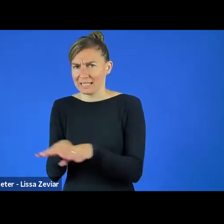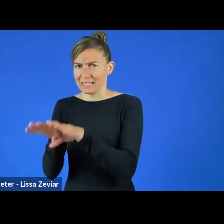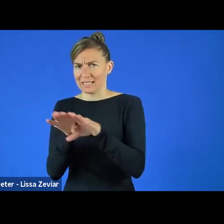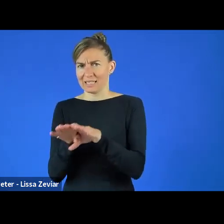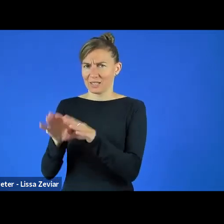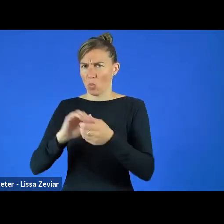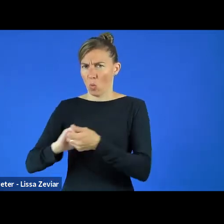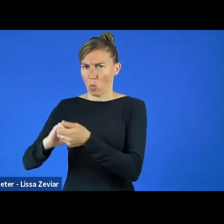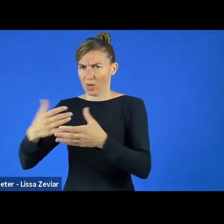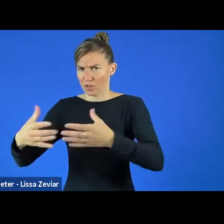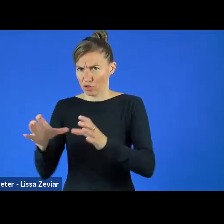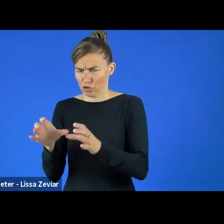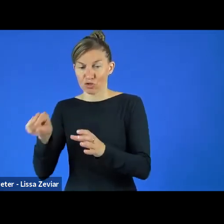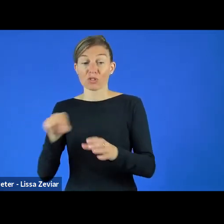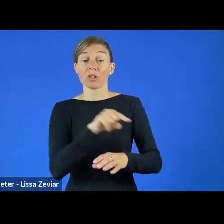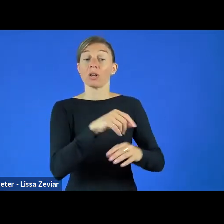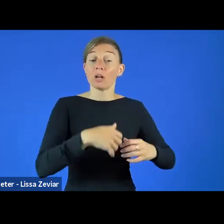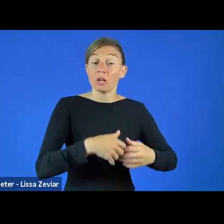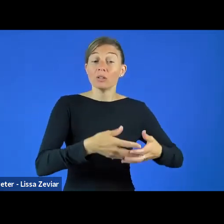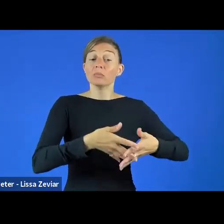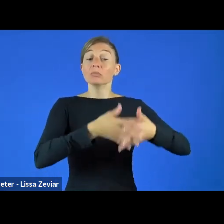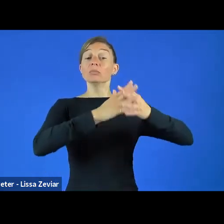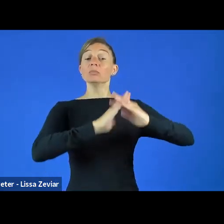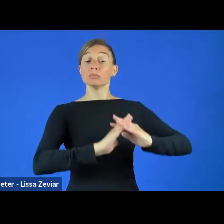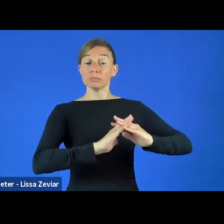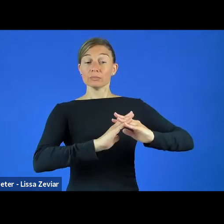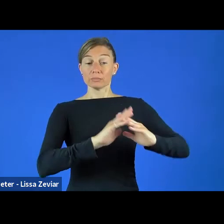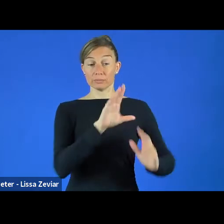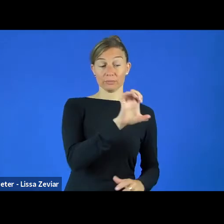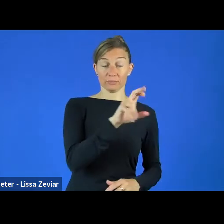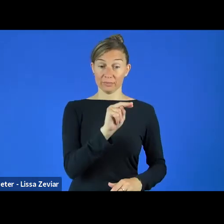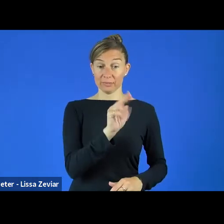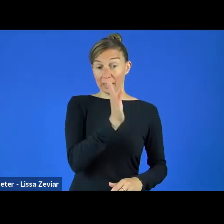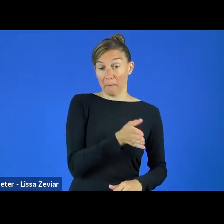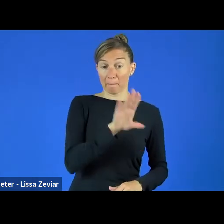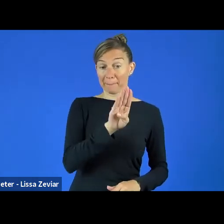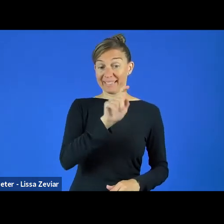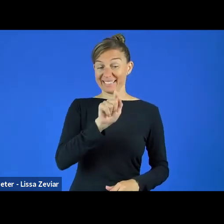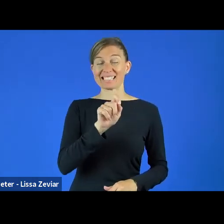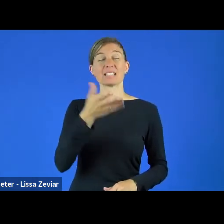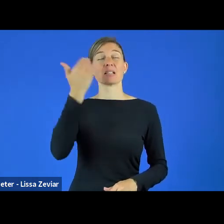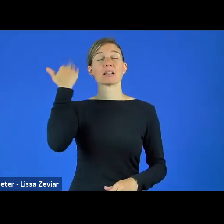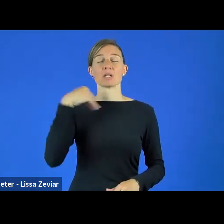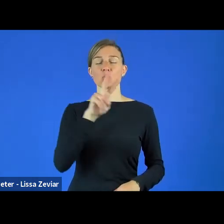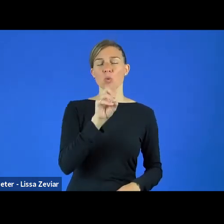It was established by the CEN/BT in 2011. We normally meet twice a year.